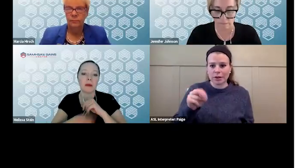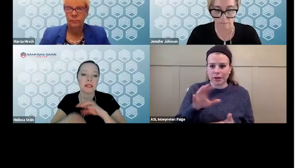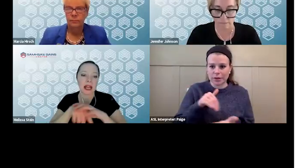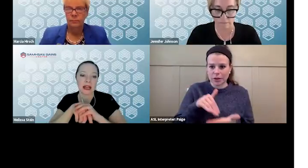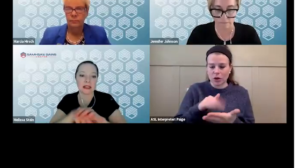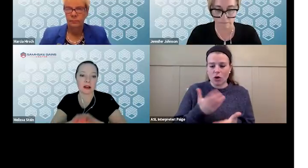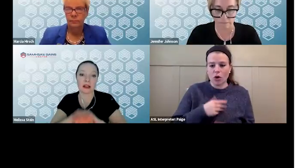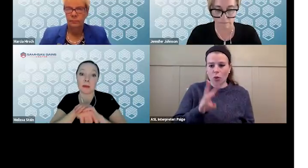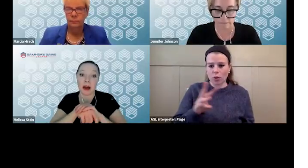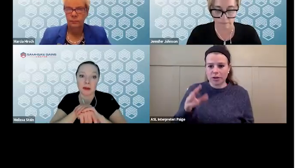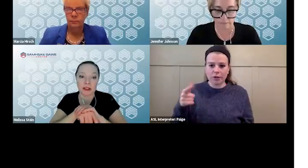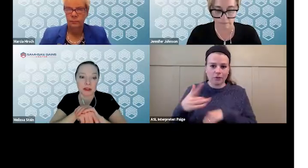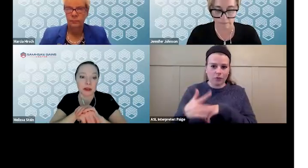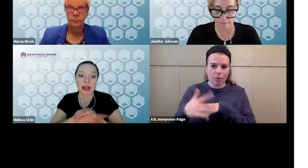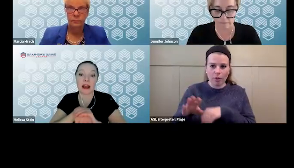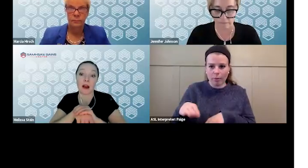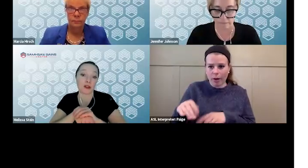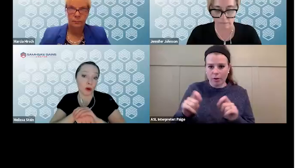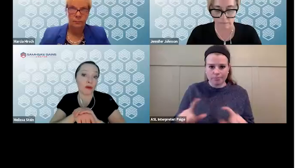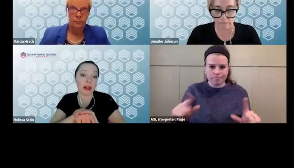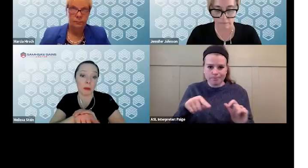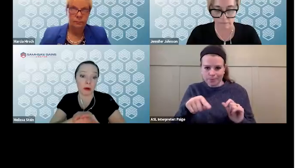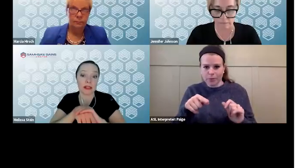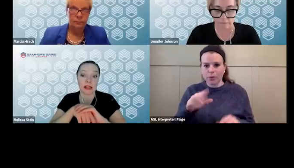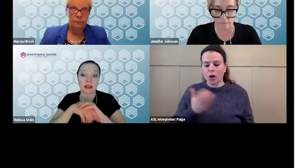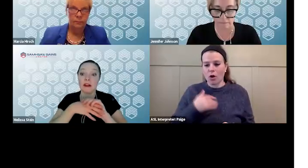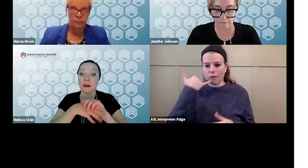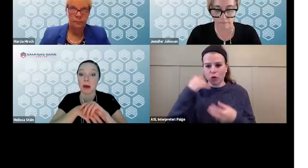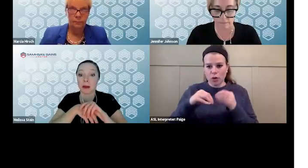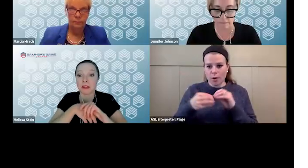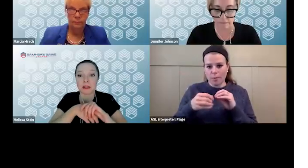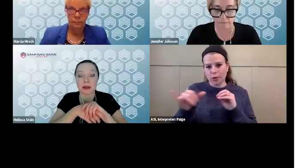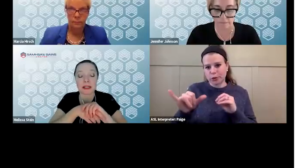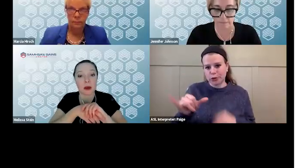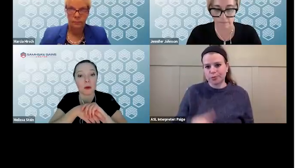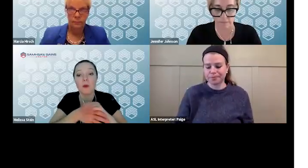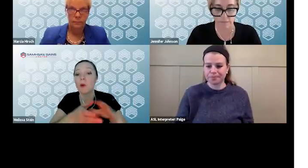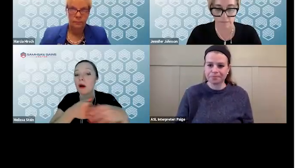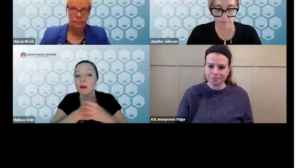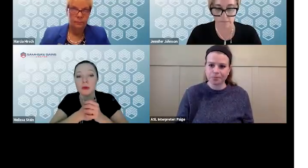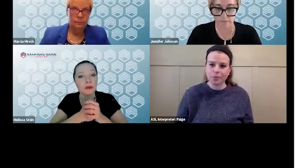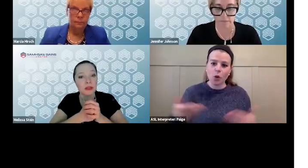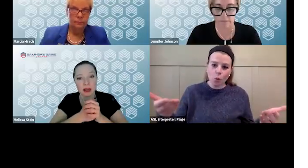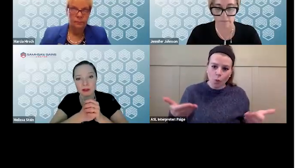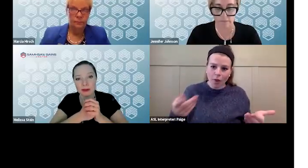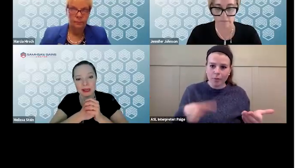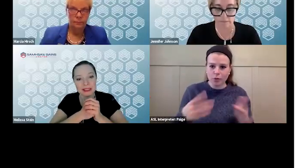Our website is there at the bottom of the screen, and our toll-free number is at the very bottom of the screen. So we welcome you to reach out to us.